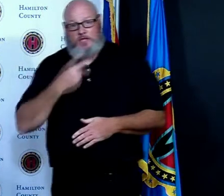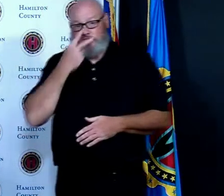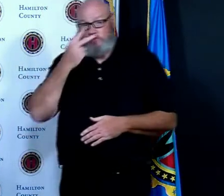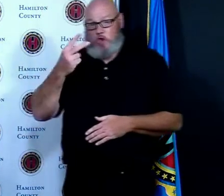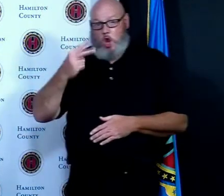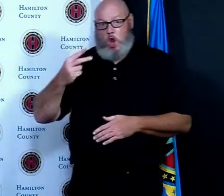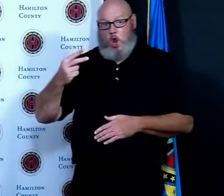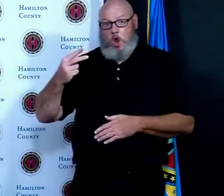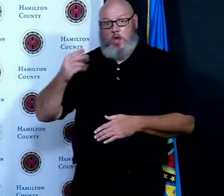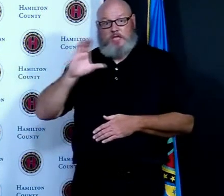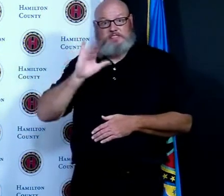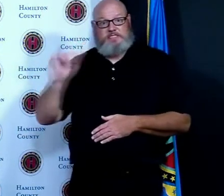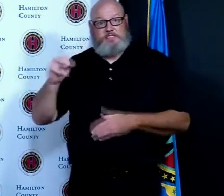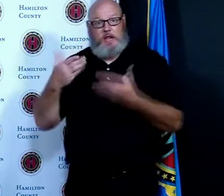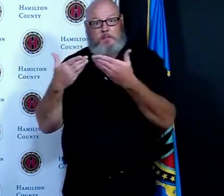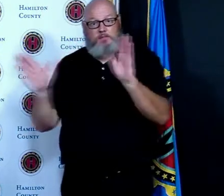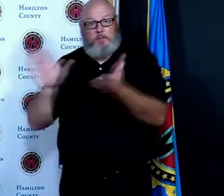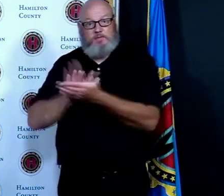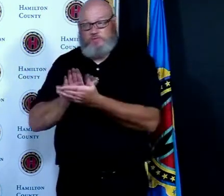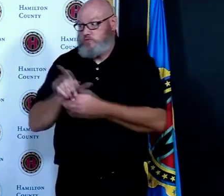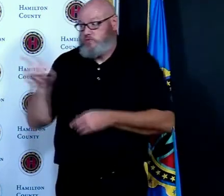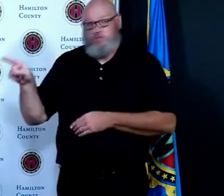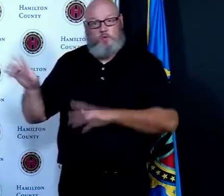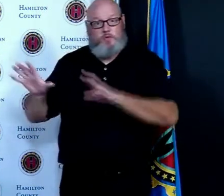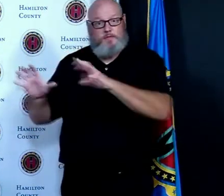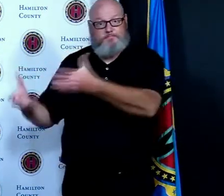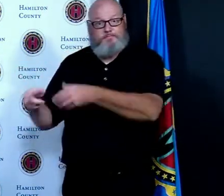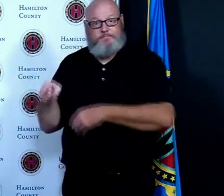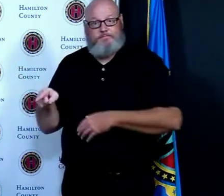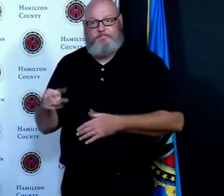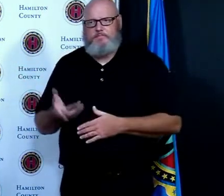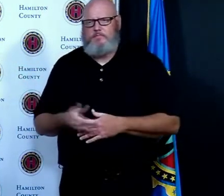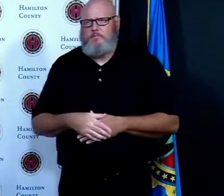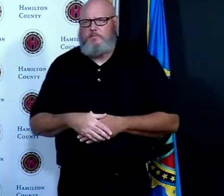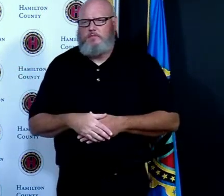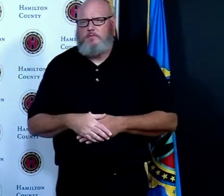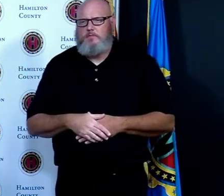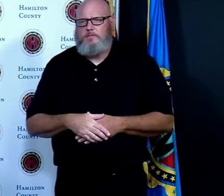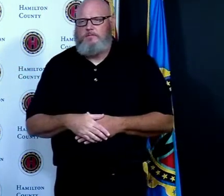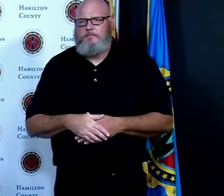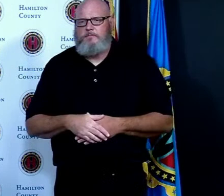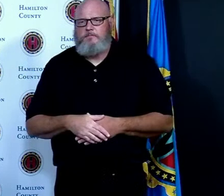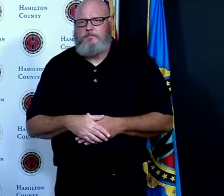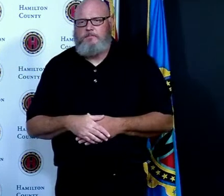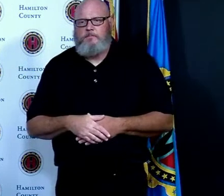and so it is really important that people in this community understand their behaviors and